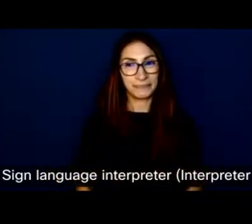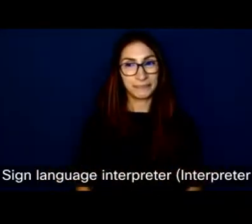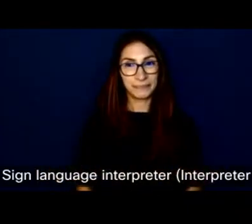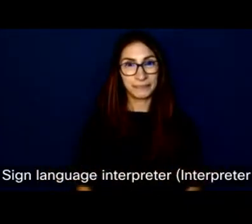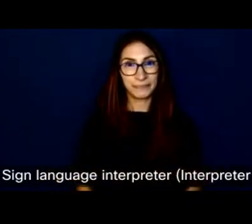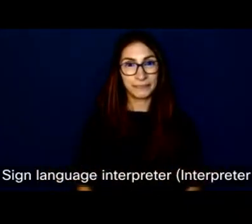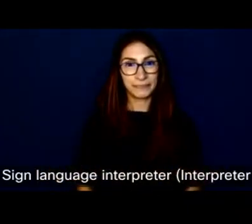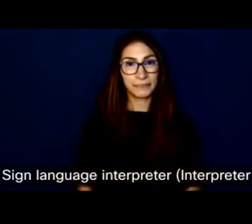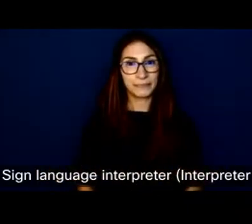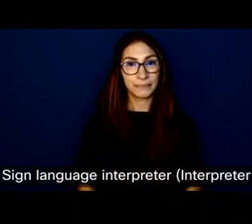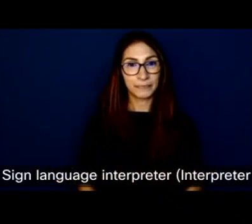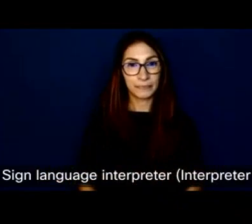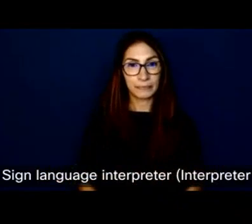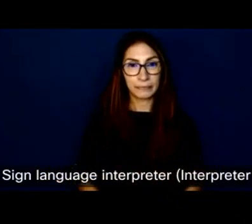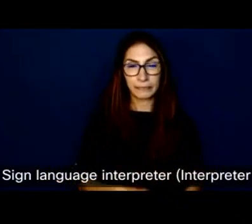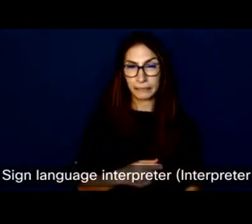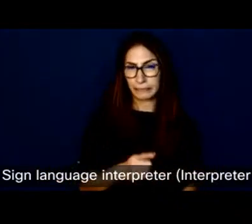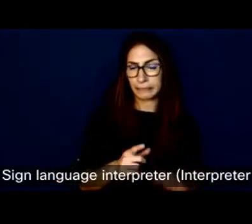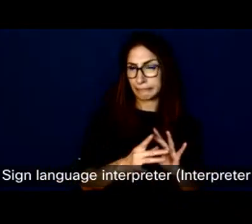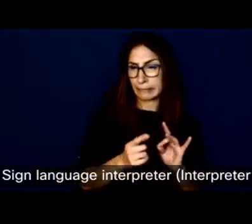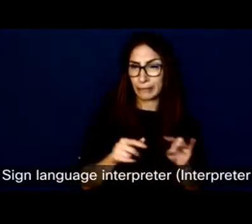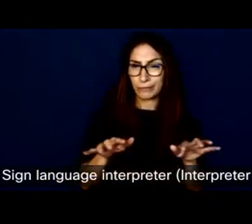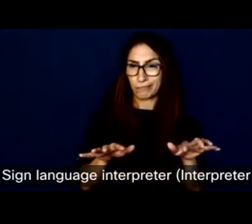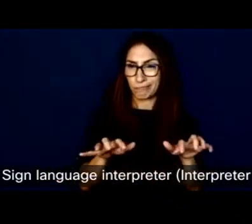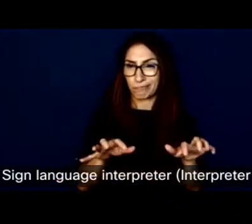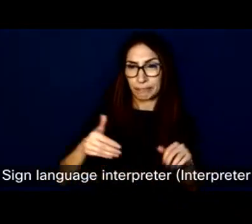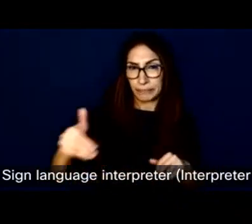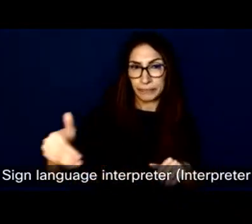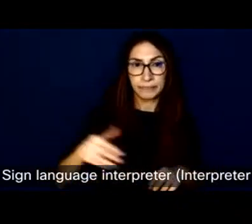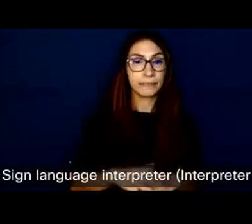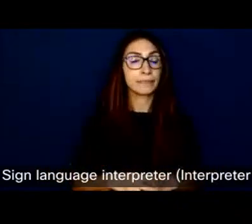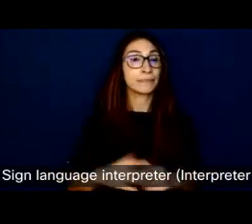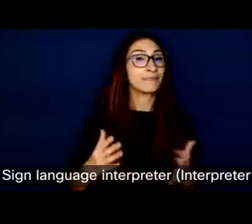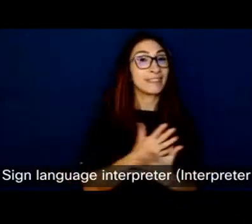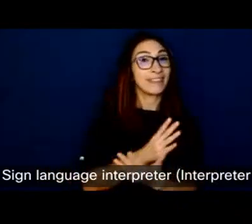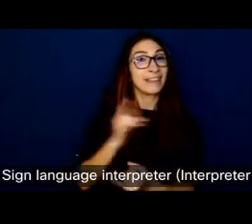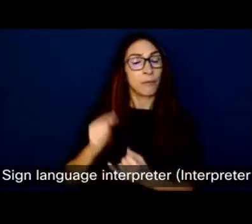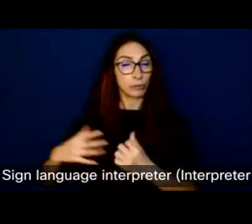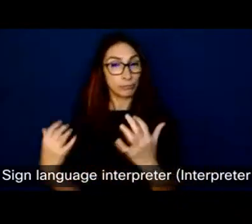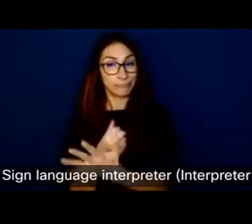Round things off. Talking about some best care practices for what I